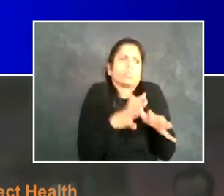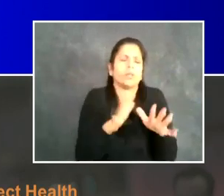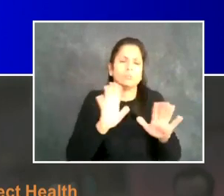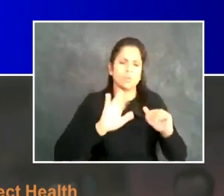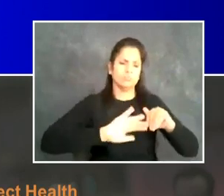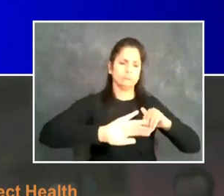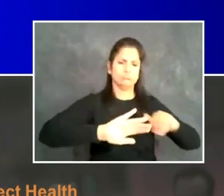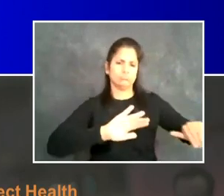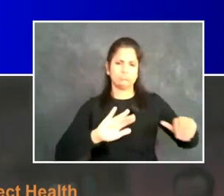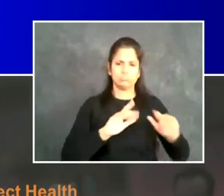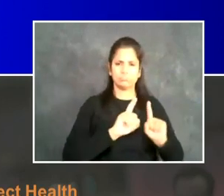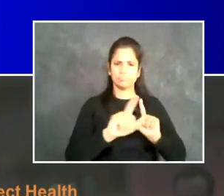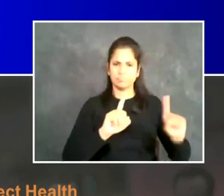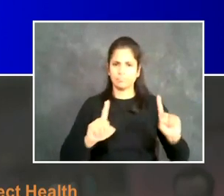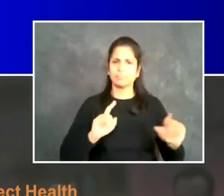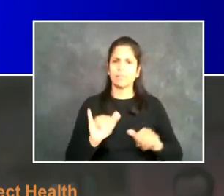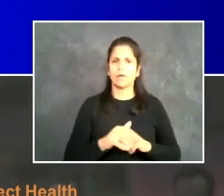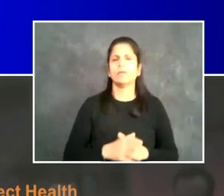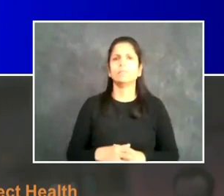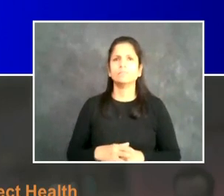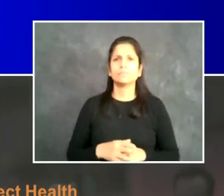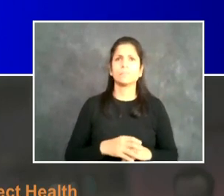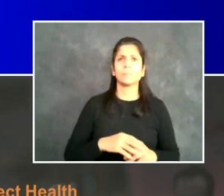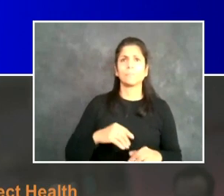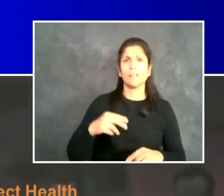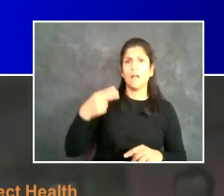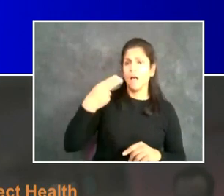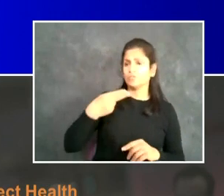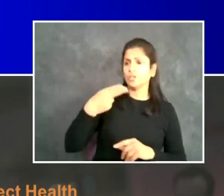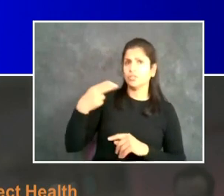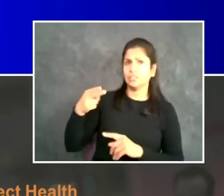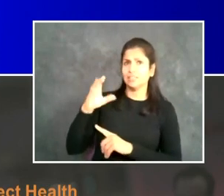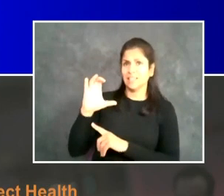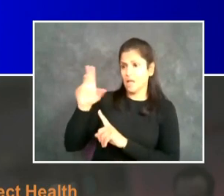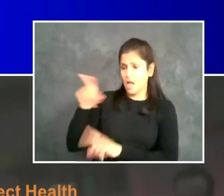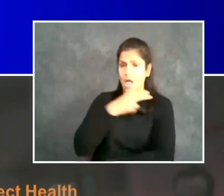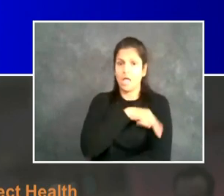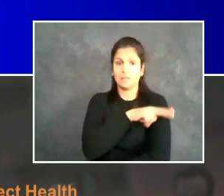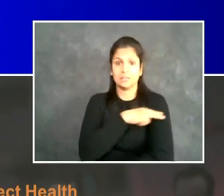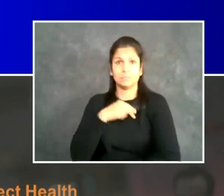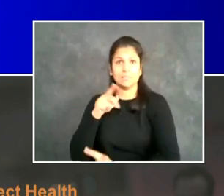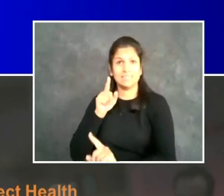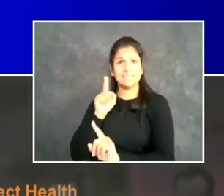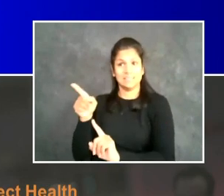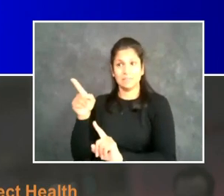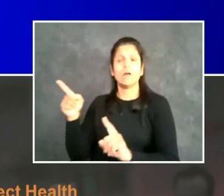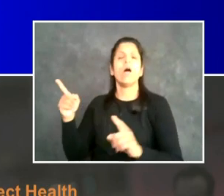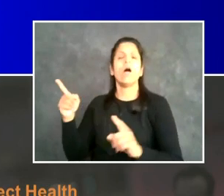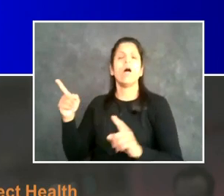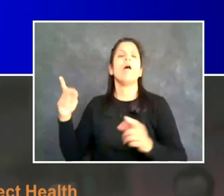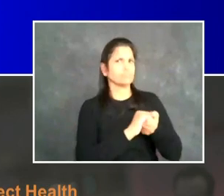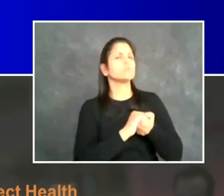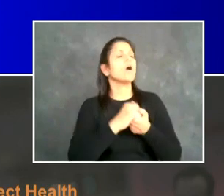OUR HEALTH AND HOSPITALS TEAM WILL WORK WITH THE DEPARTMENT OF HOME LESSER VISES TO BRING